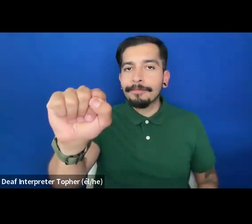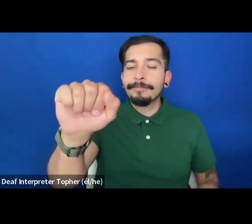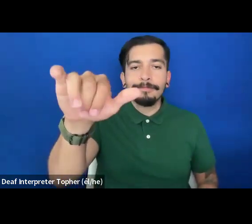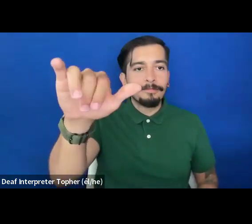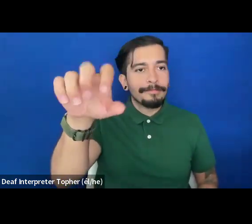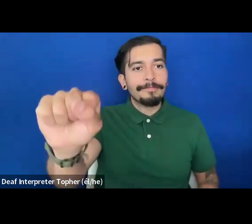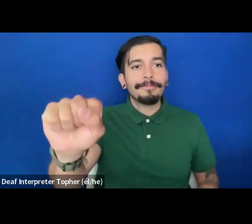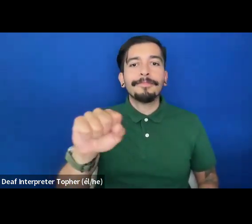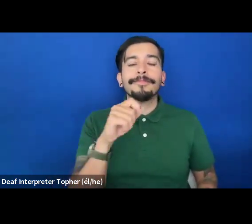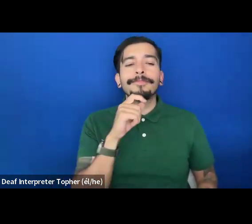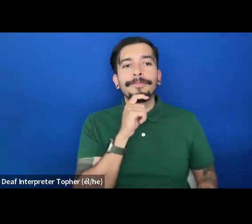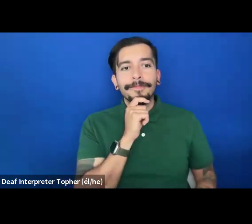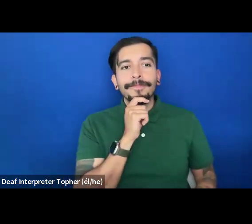[MIKA] Britt, you are, uh, muted.